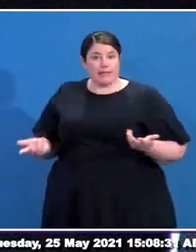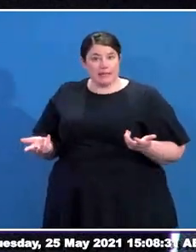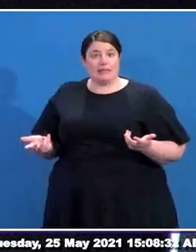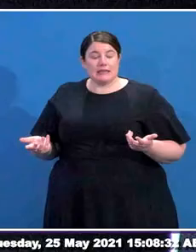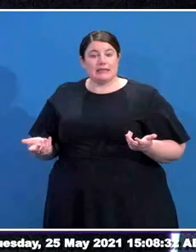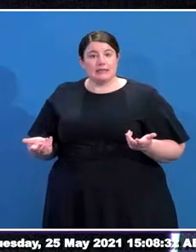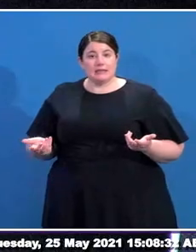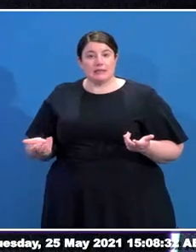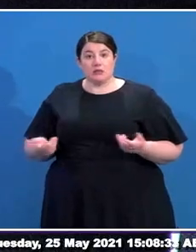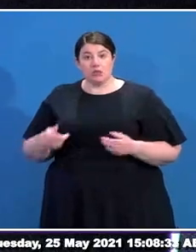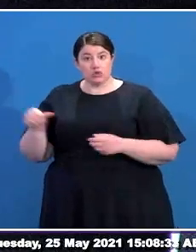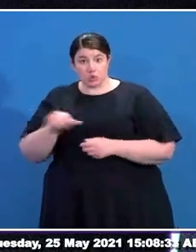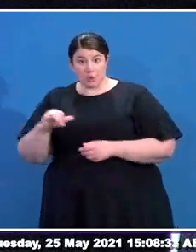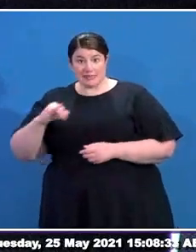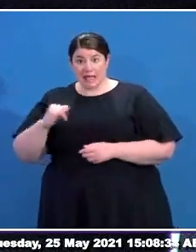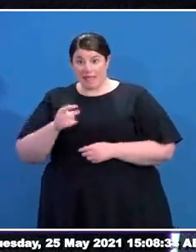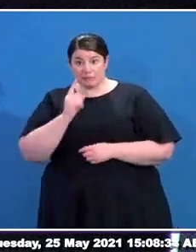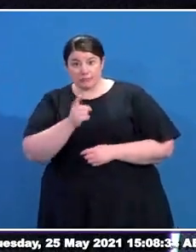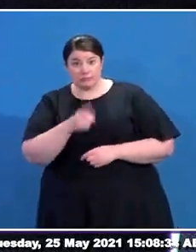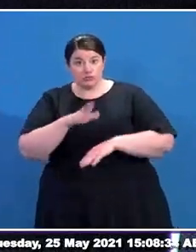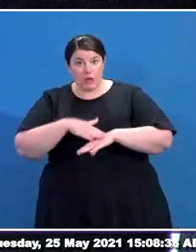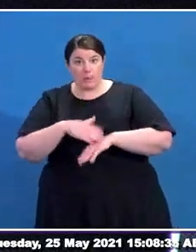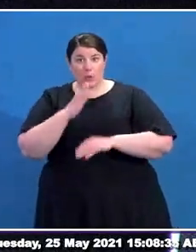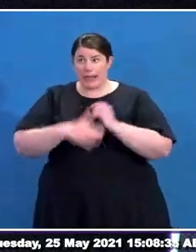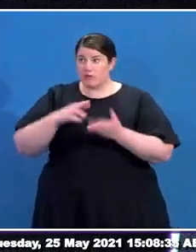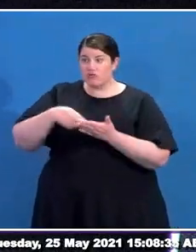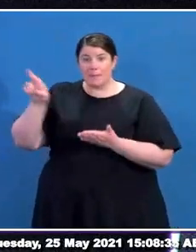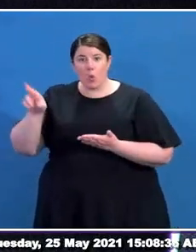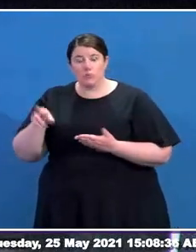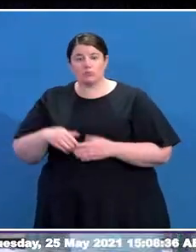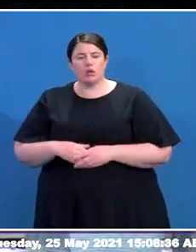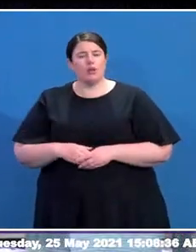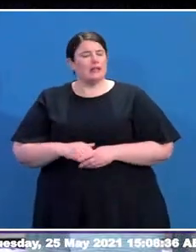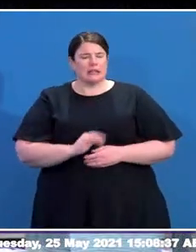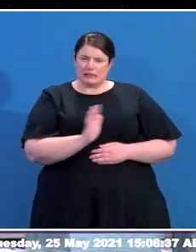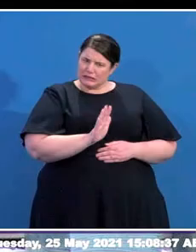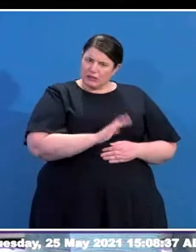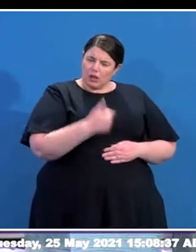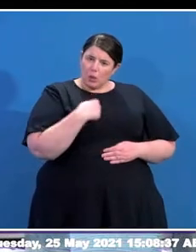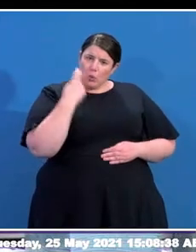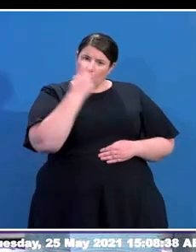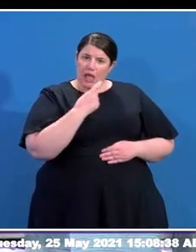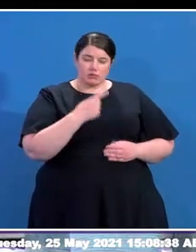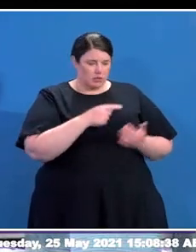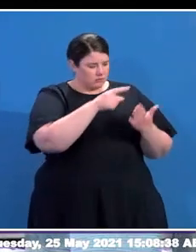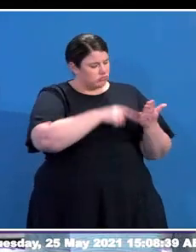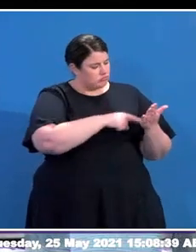disciplined for not reporting or No, I'm wondering why there is no conclusion as to whether you